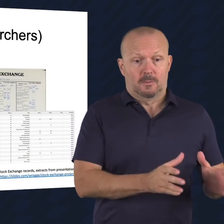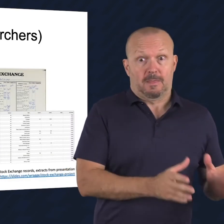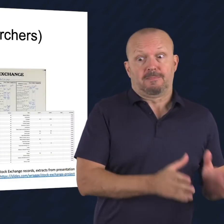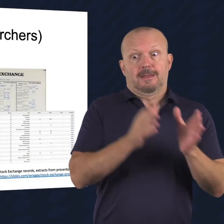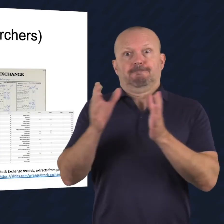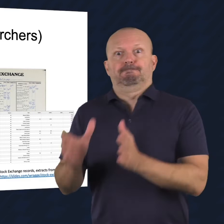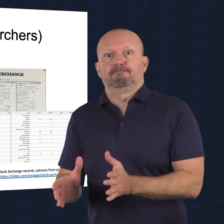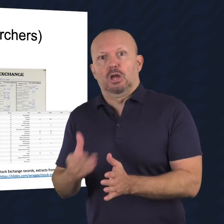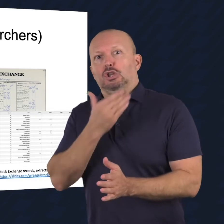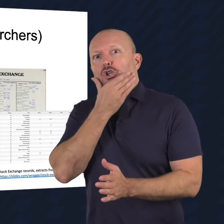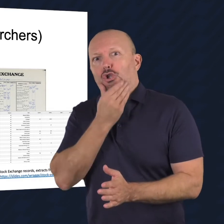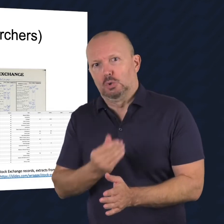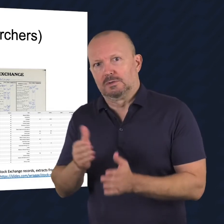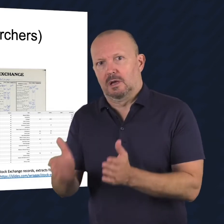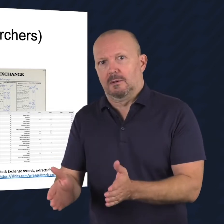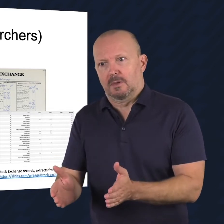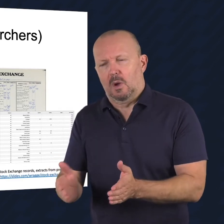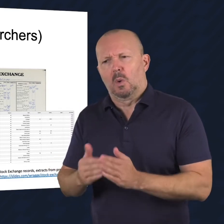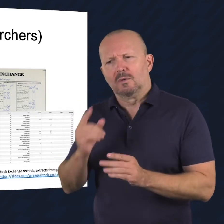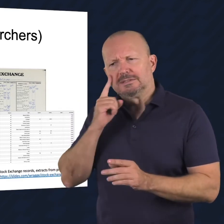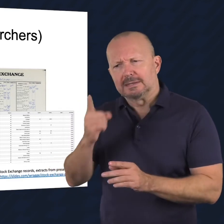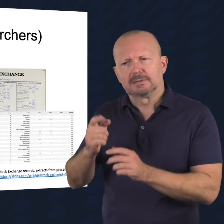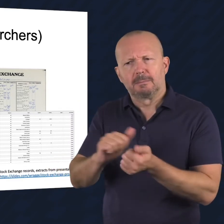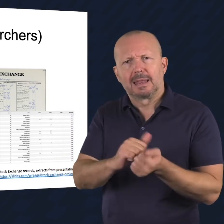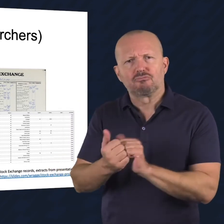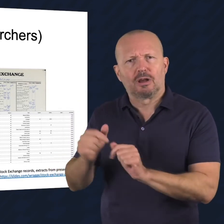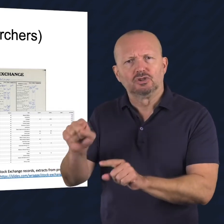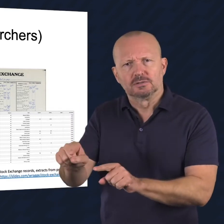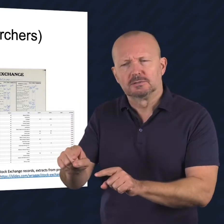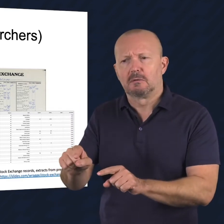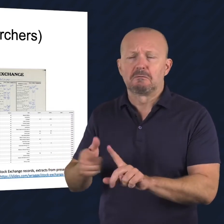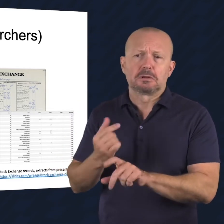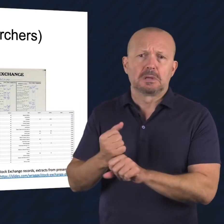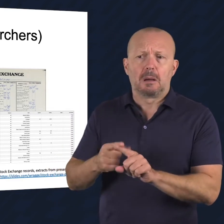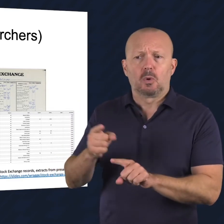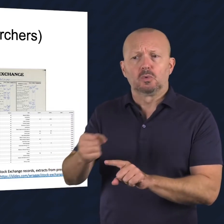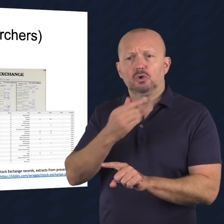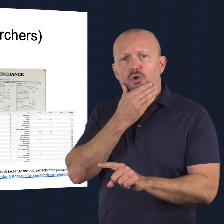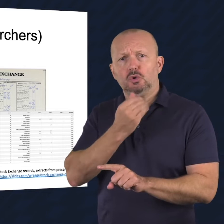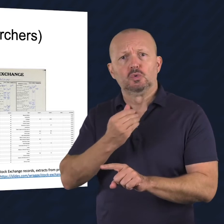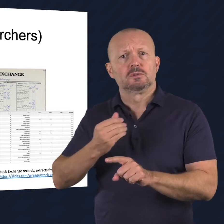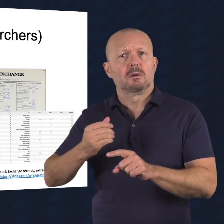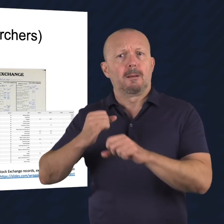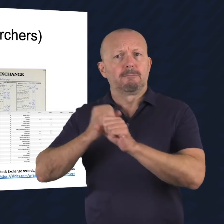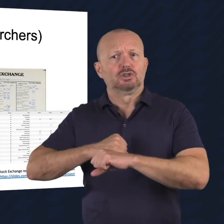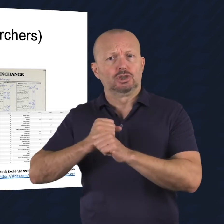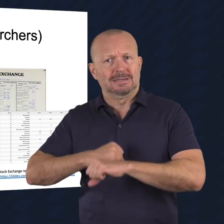On the user side of the equation, we've seen the Australian National University collaborating with Tim Sherratt, historian and hacker, to use machine learning